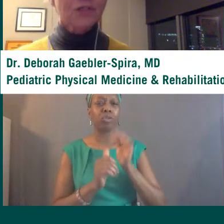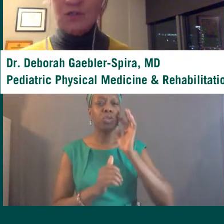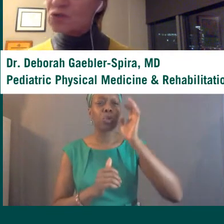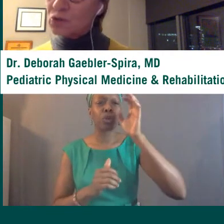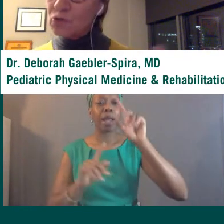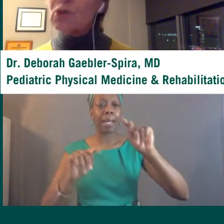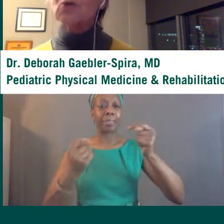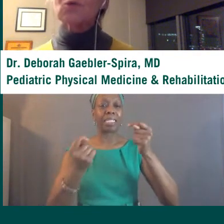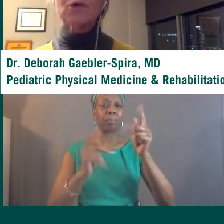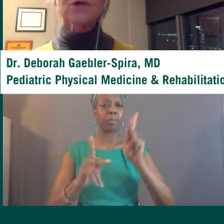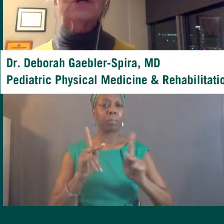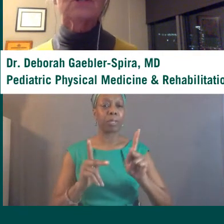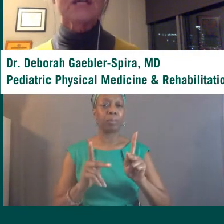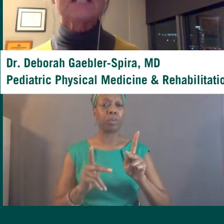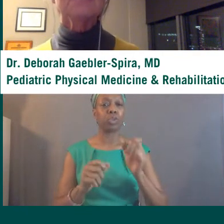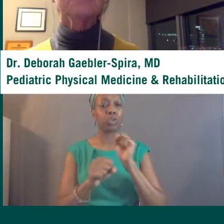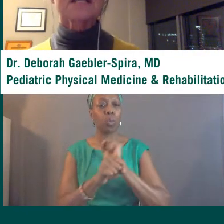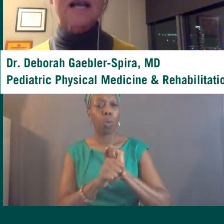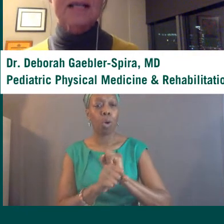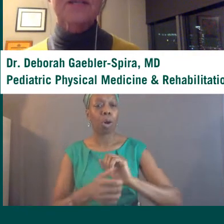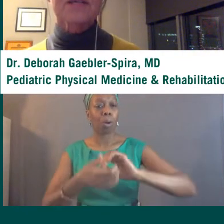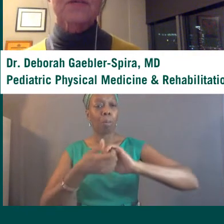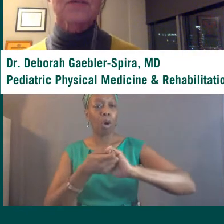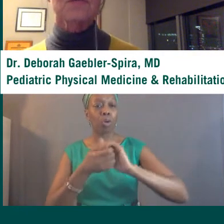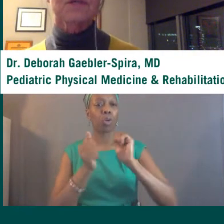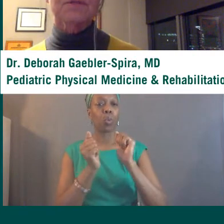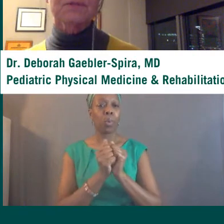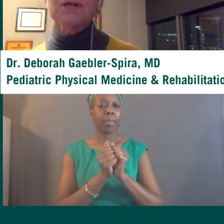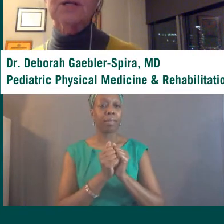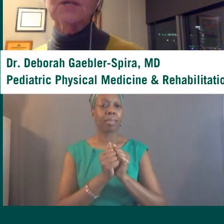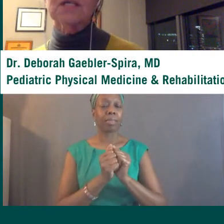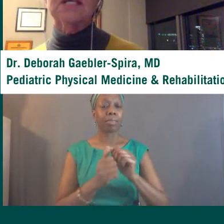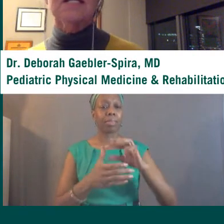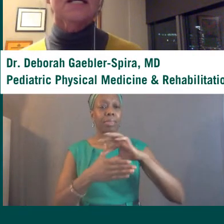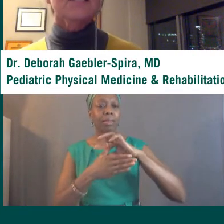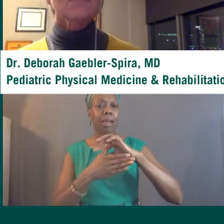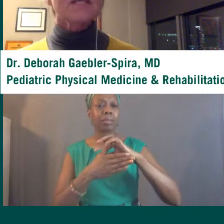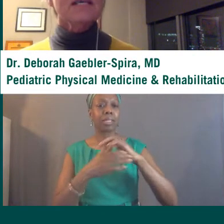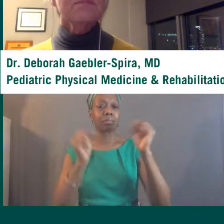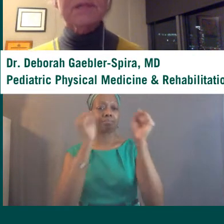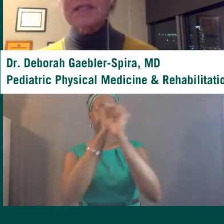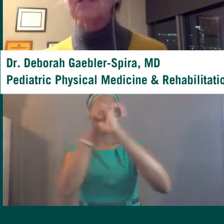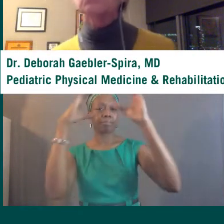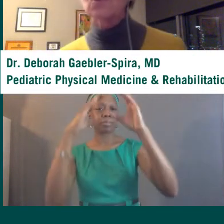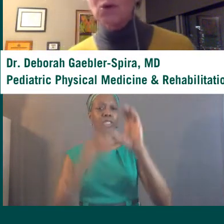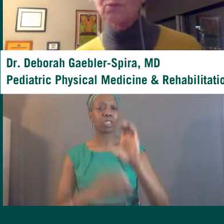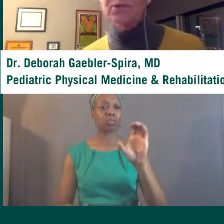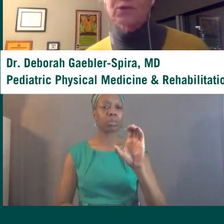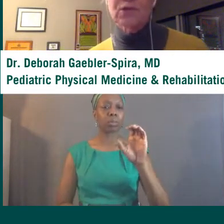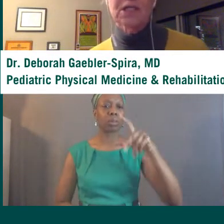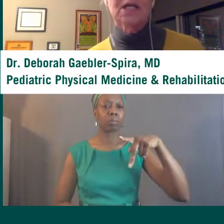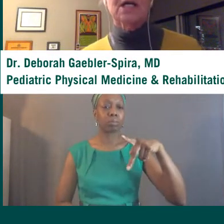to work in the context of cerebral palsy? It's like building a snow person.